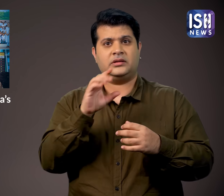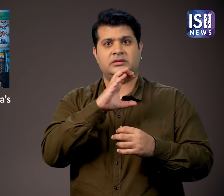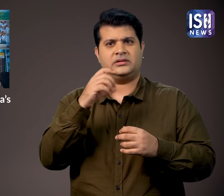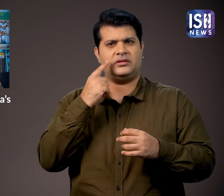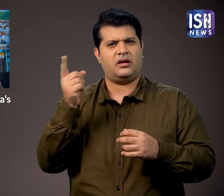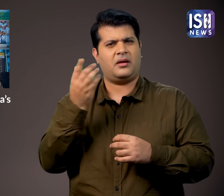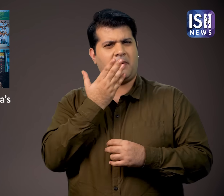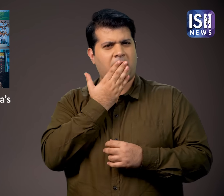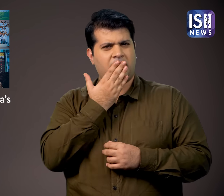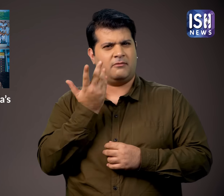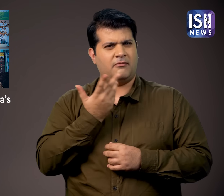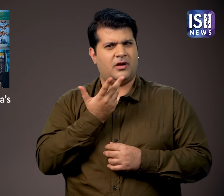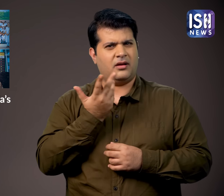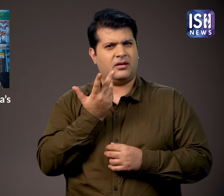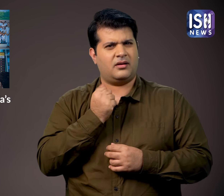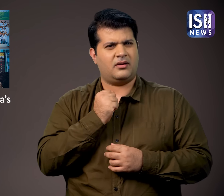Why did CCI not intervene?